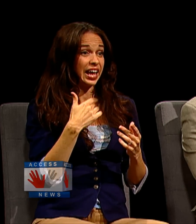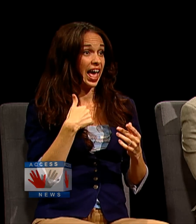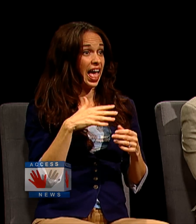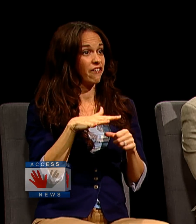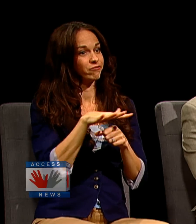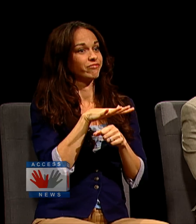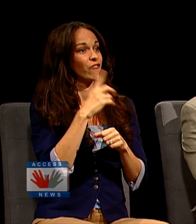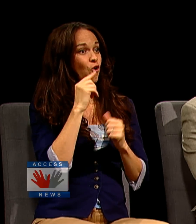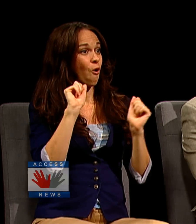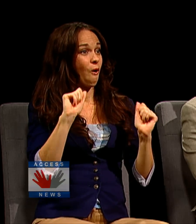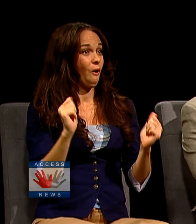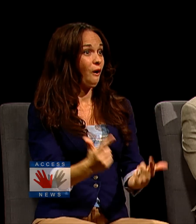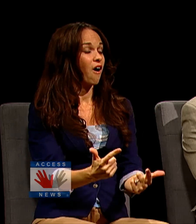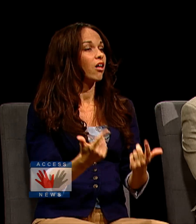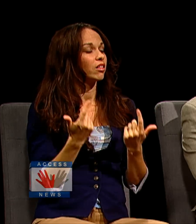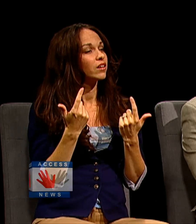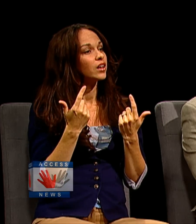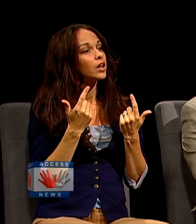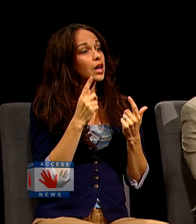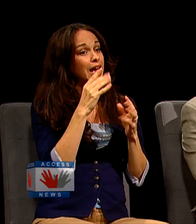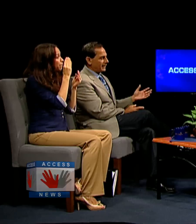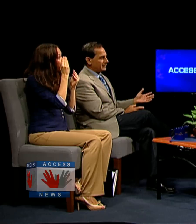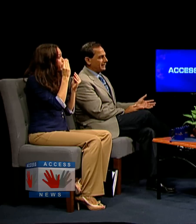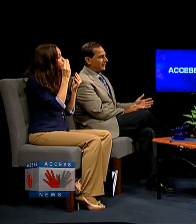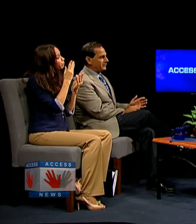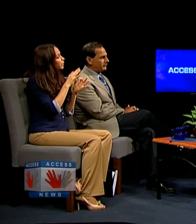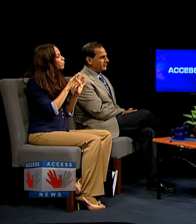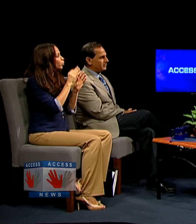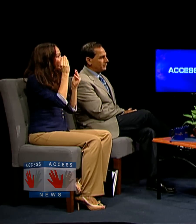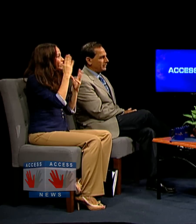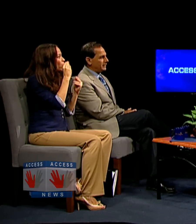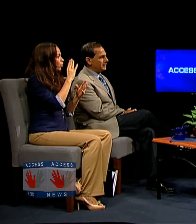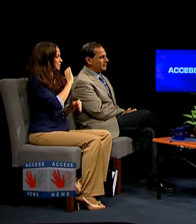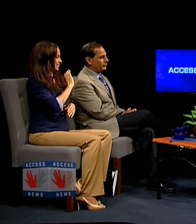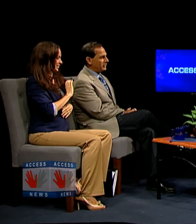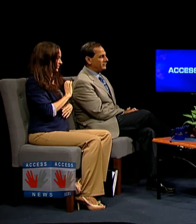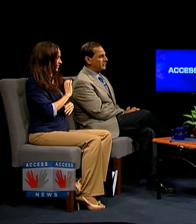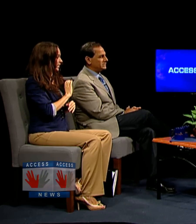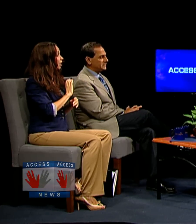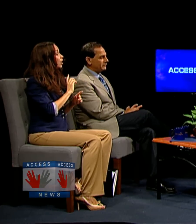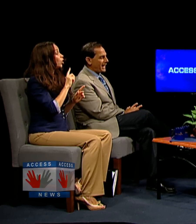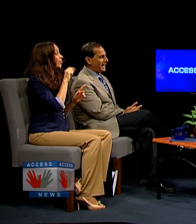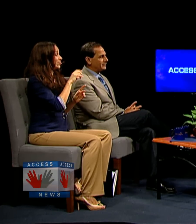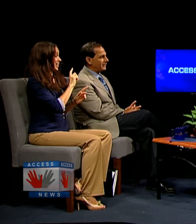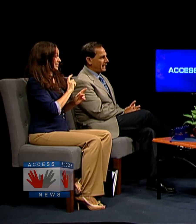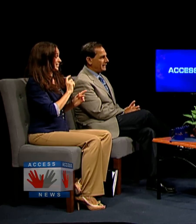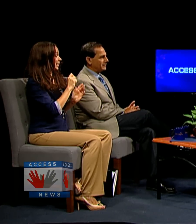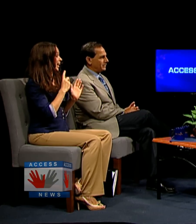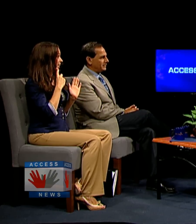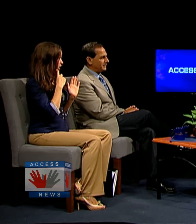But it's important than having an informed citizenry that they can tell the difference between research, facts, and opinion.